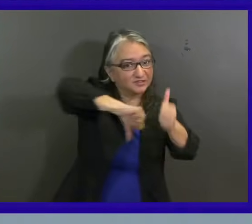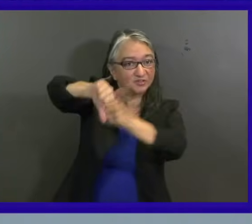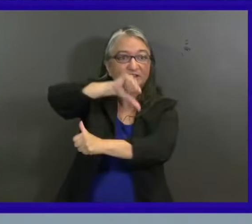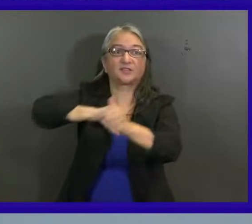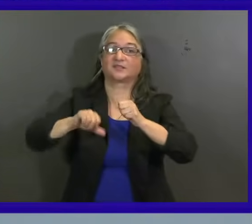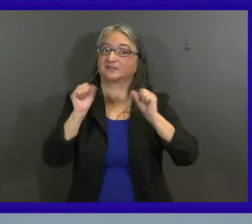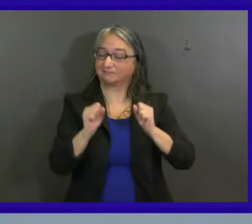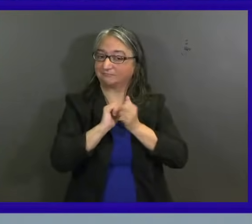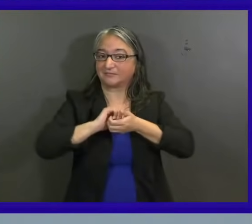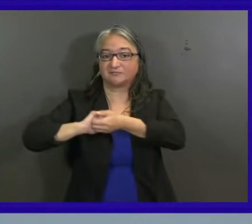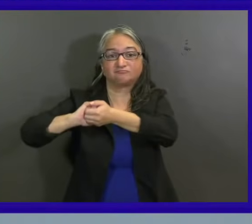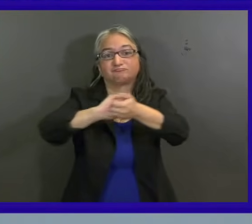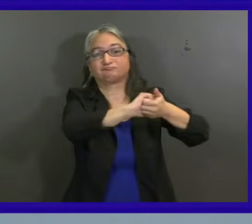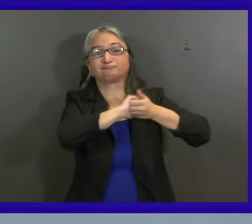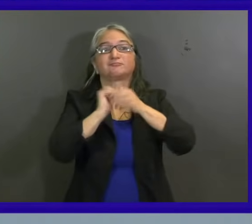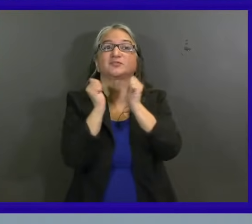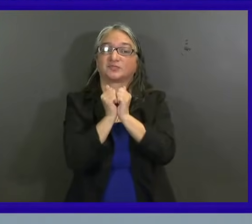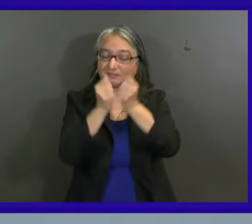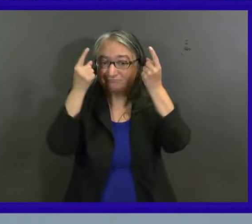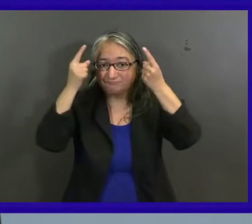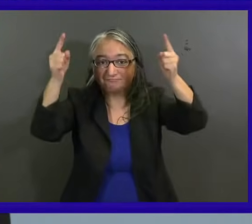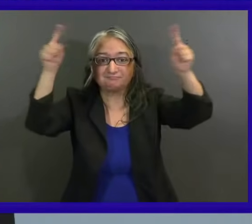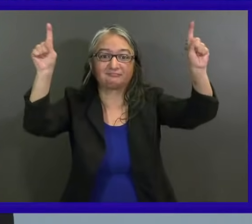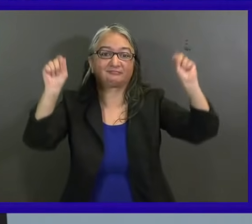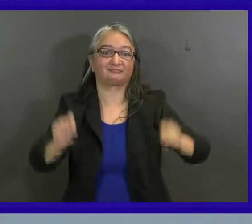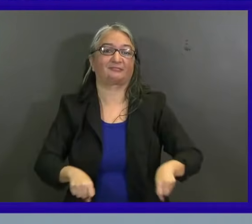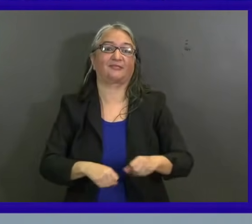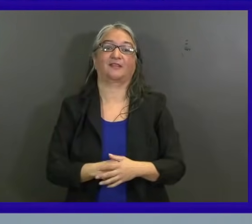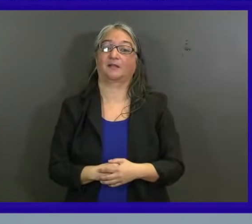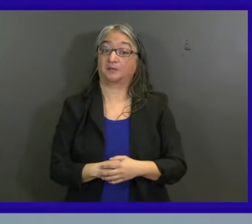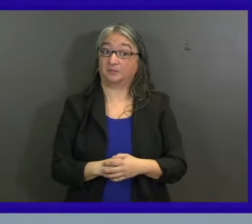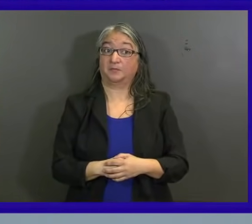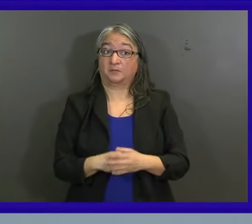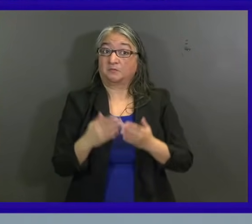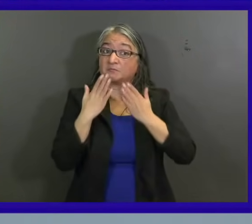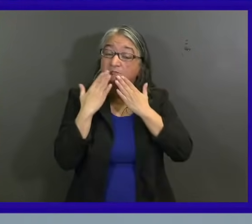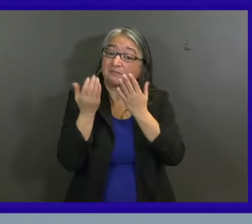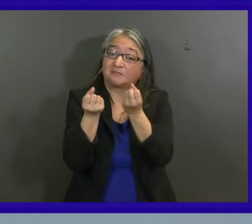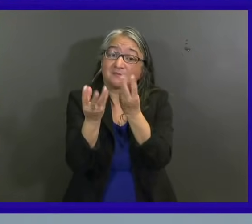again to everyone who has joined us today whether it's live or here at the convention center